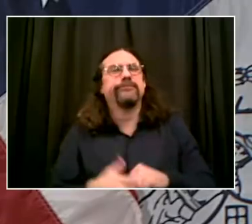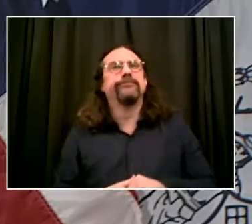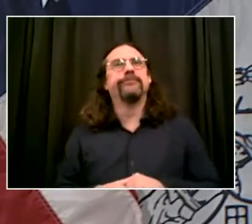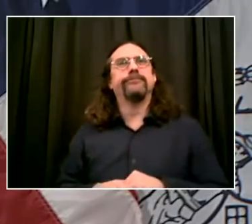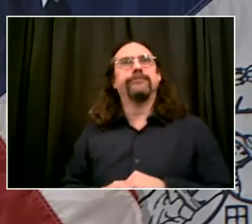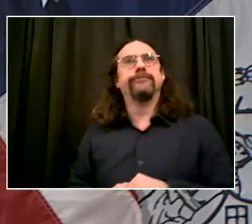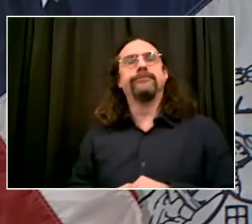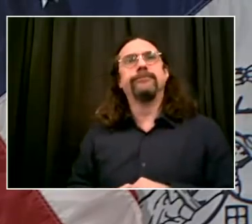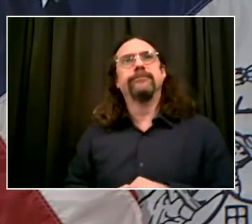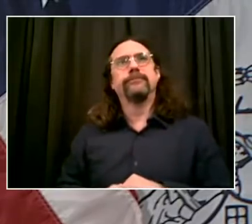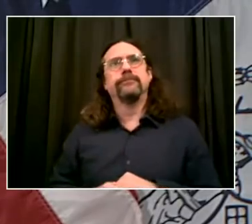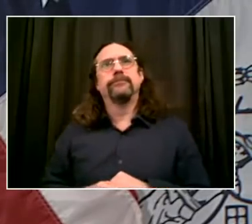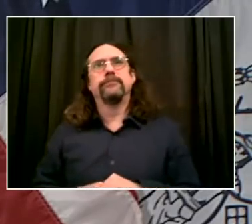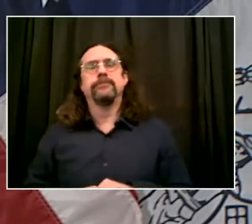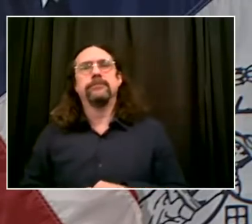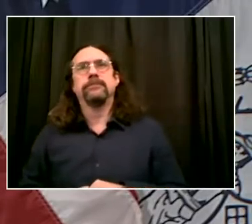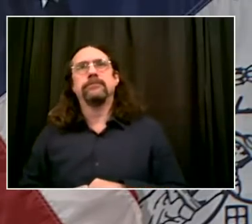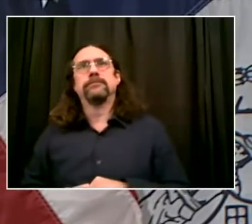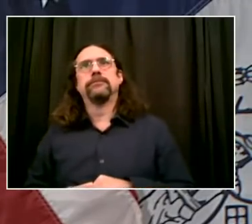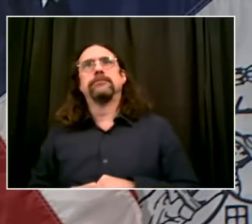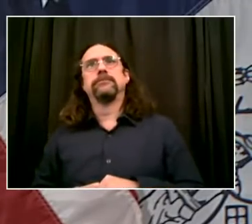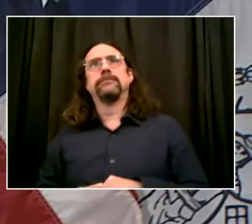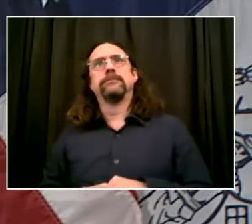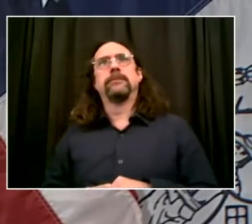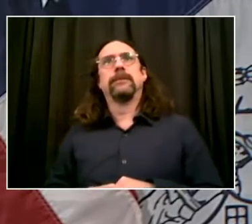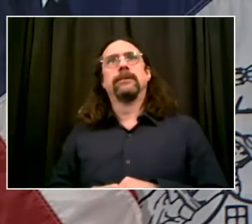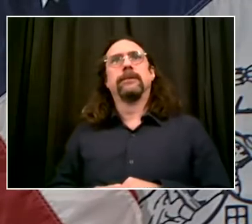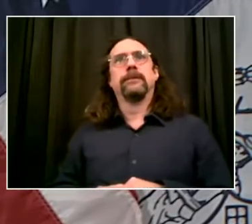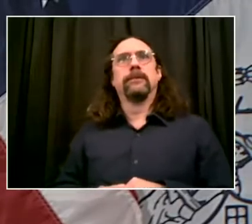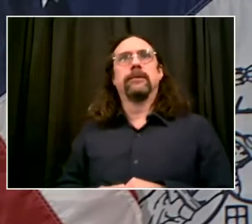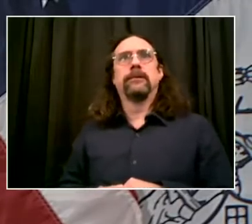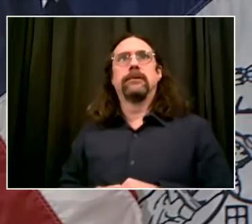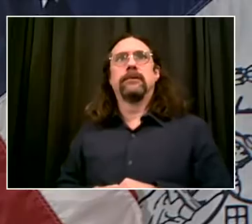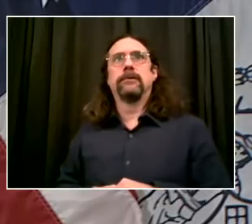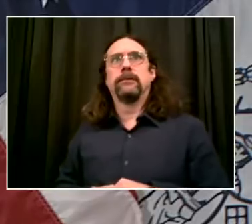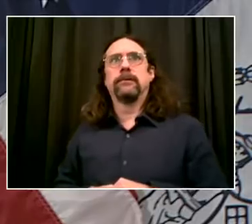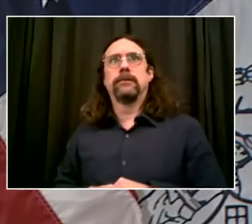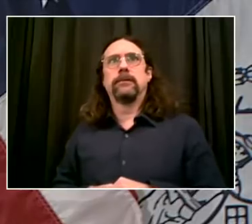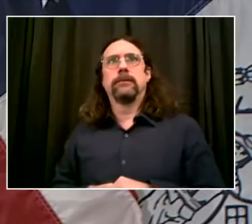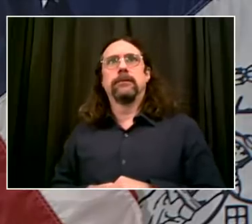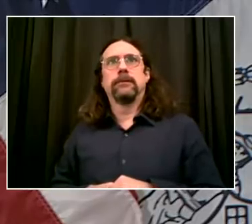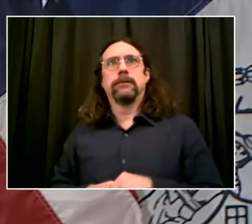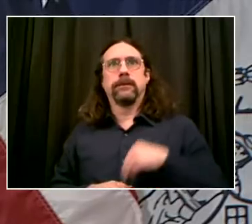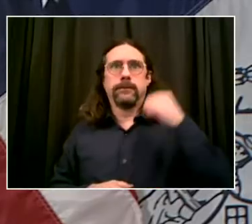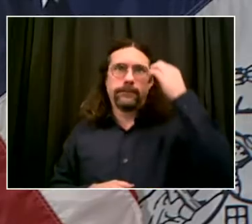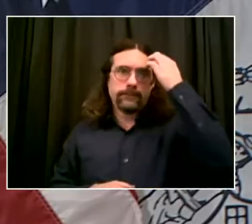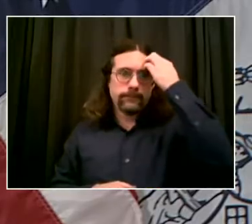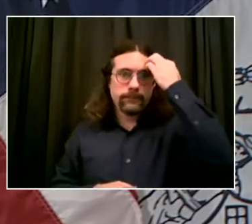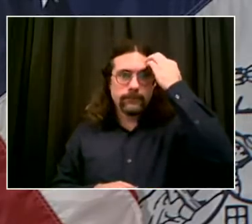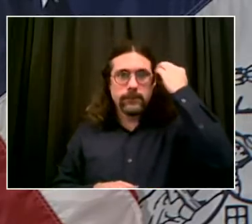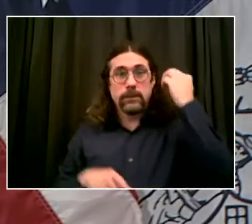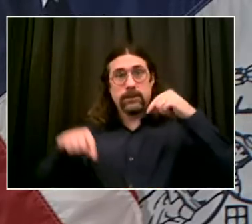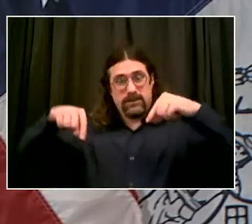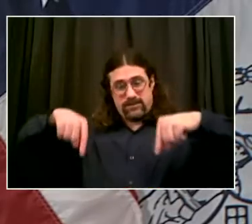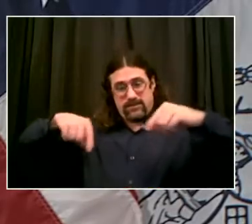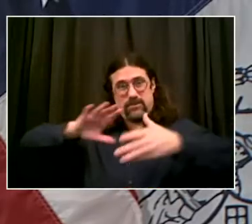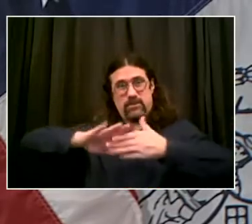BUT WHAT WE ARE LEARNING ABOUT THE CURRENT REALITY OF OUR CHILDREN BUT ALSO THE WAYS WE ARE GOING TO EKEP IMPROVING THEIR EDUCATION THROUGHOUT THE SCHOOL YEAR.